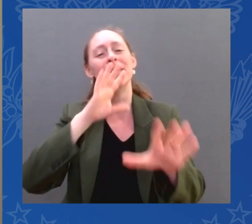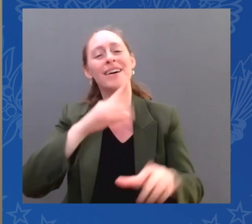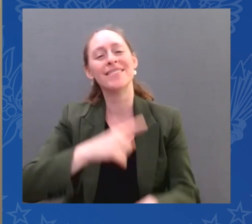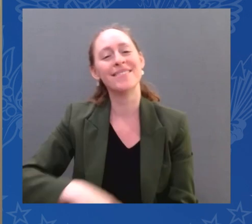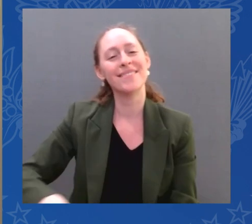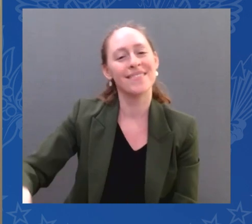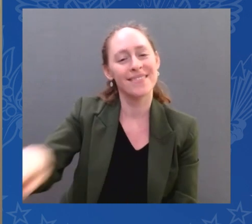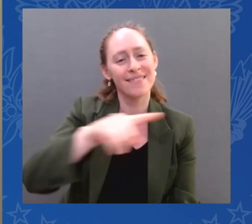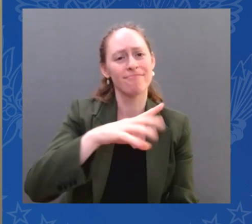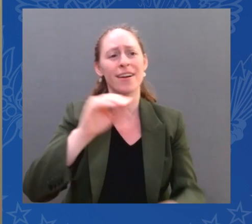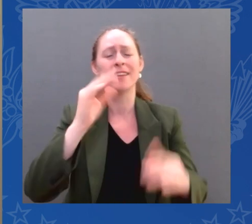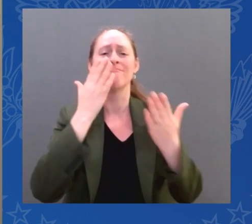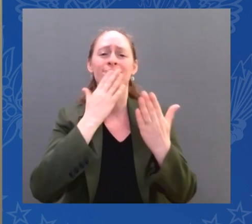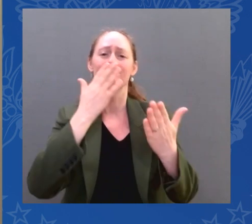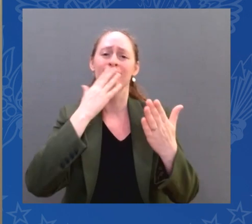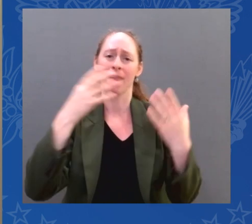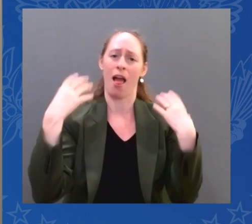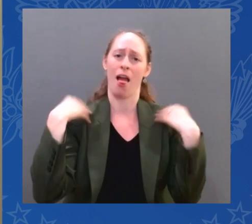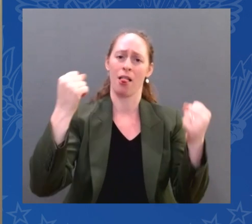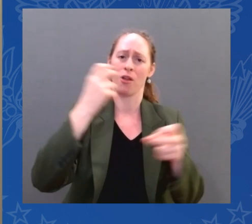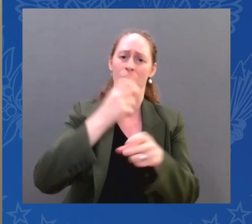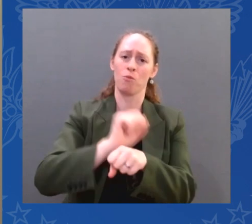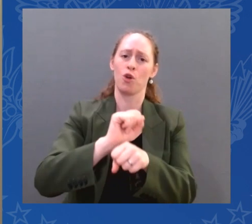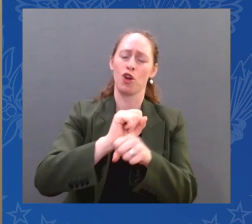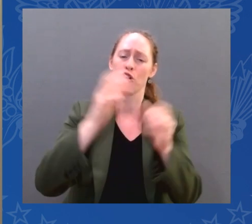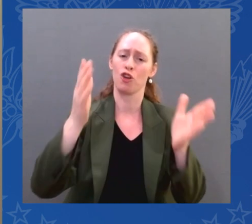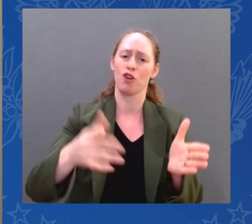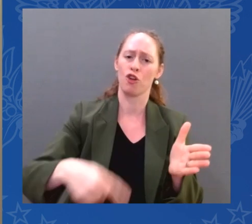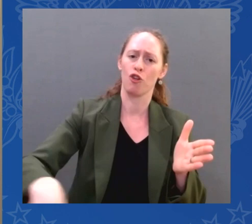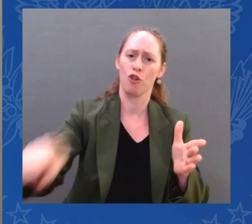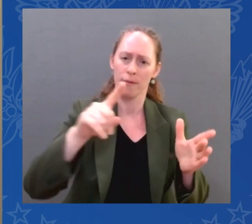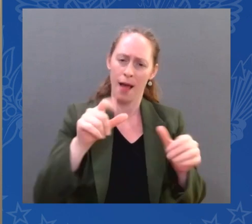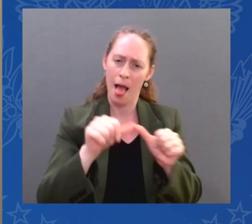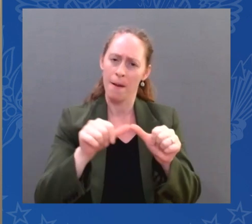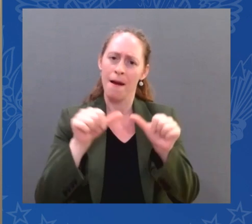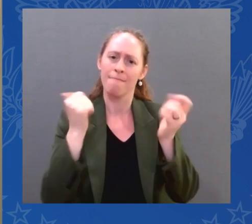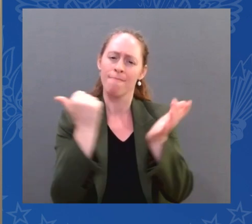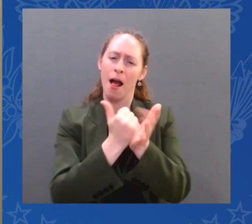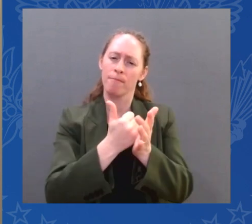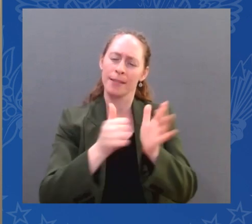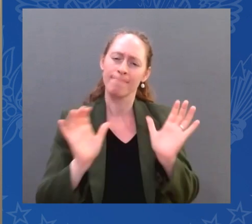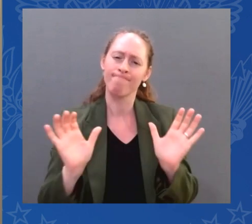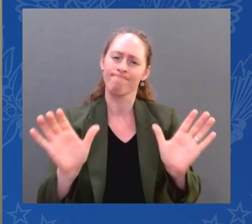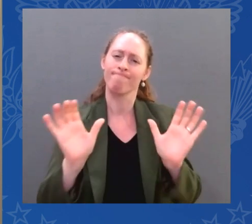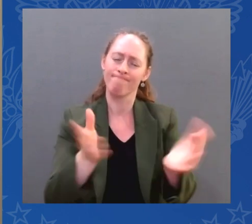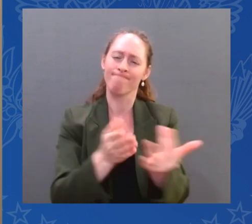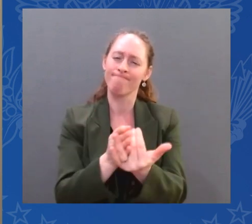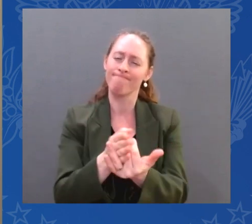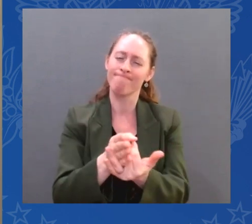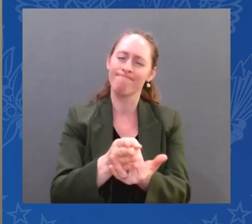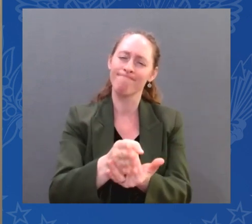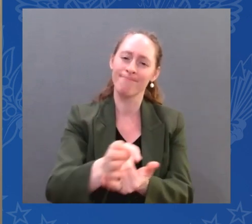who continue to step up and help put this pandemic behind us. And, Doc, did you want to say anything? You don't have to. >> Dr. Jha: I'm happy to, sir.